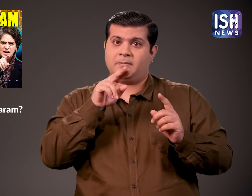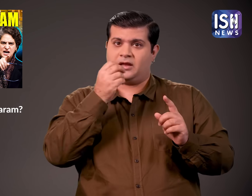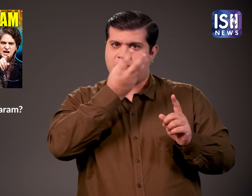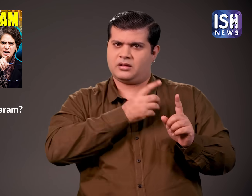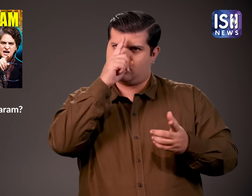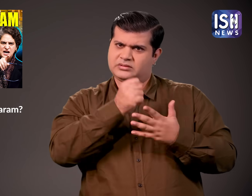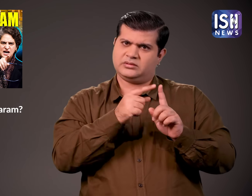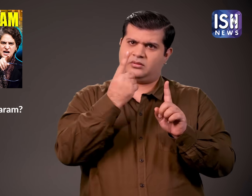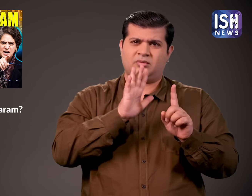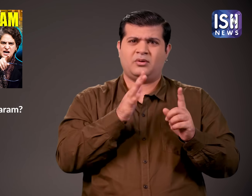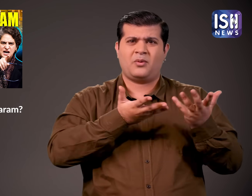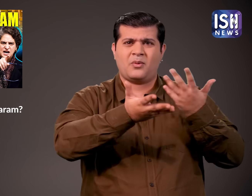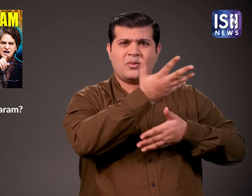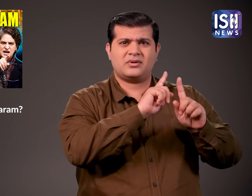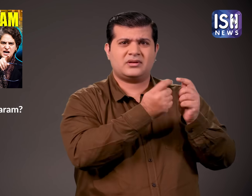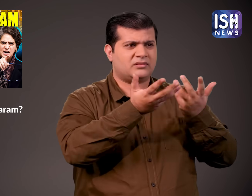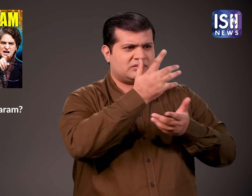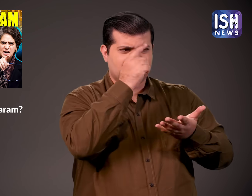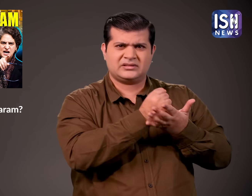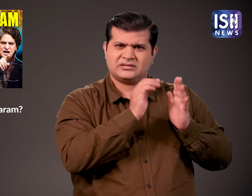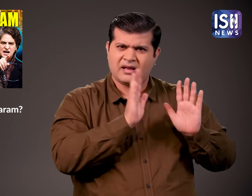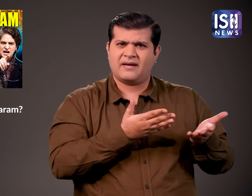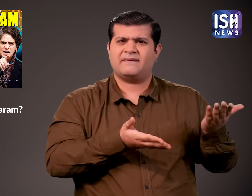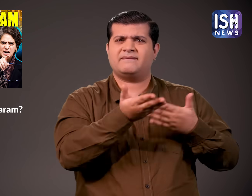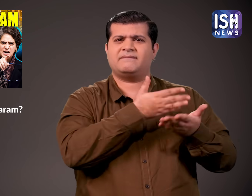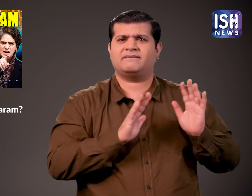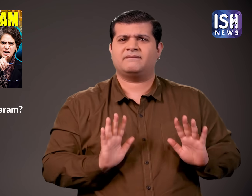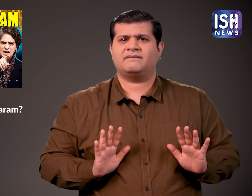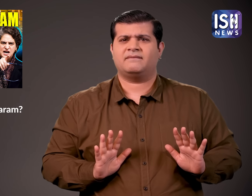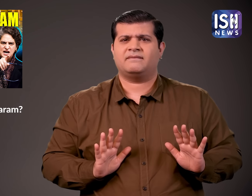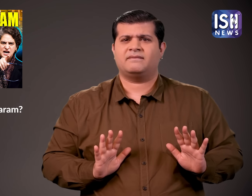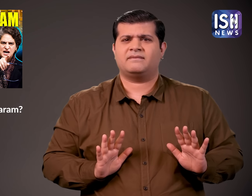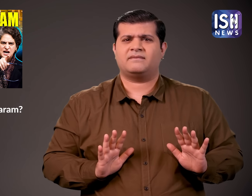It was not only Nehru ji but all these leaders who made this decision together.